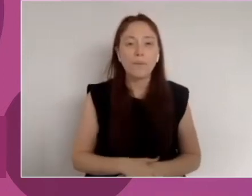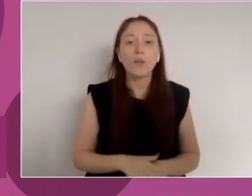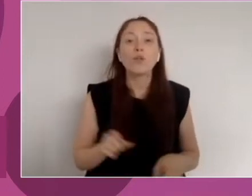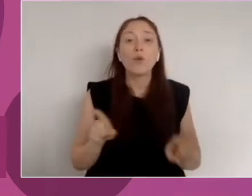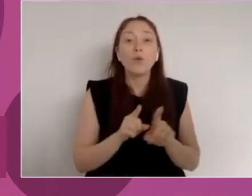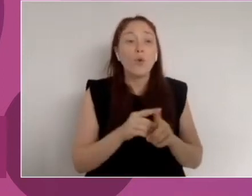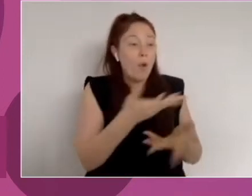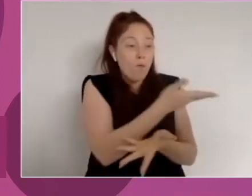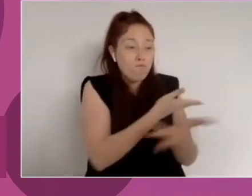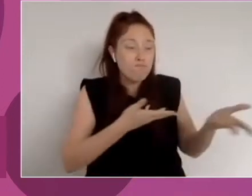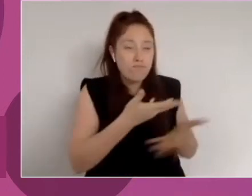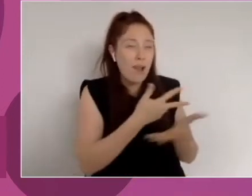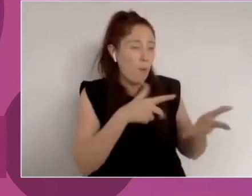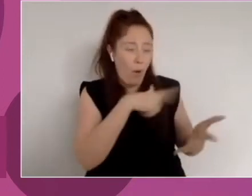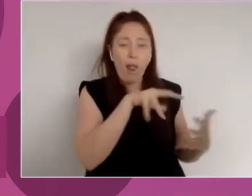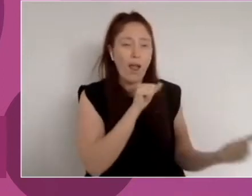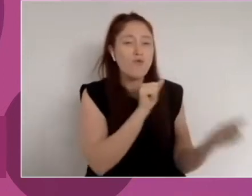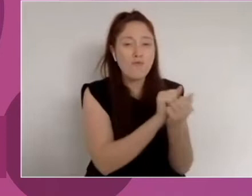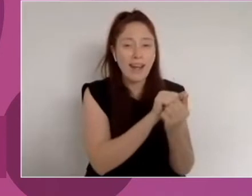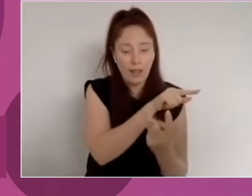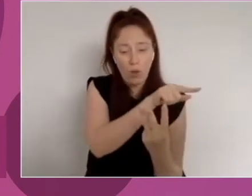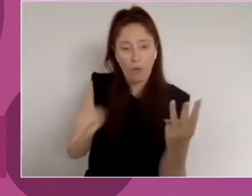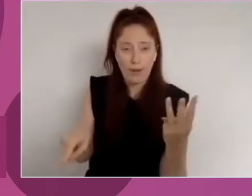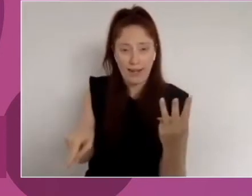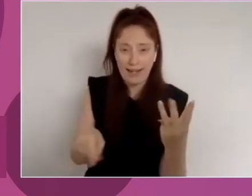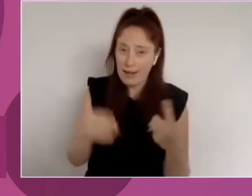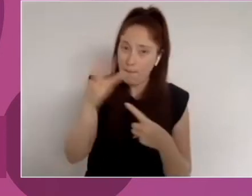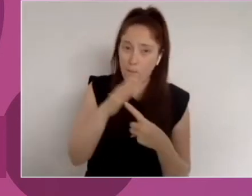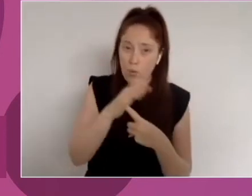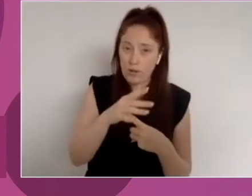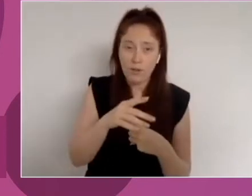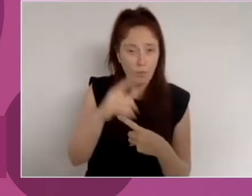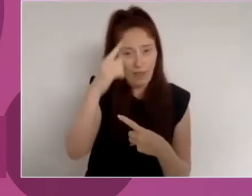that there were three key things that all of us wanted to pop right up to the top. Again, this